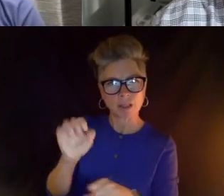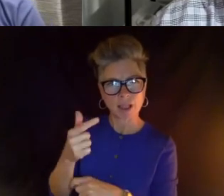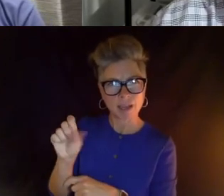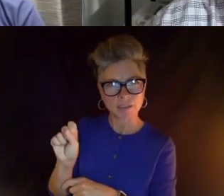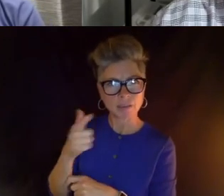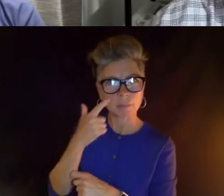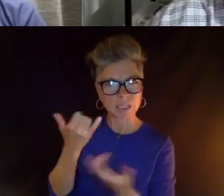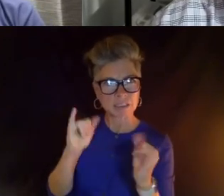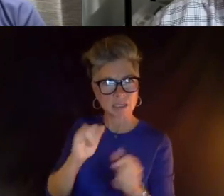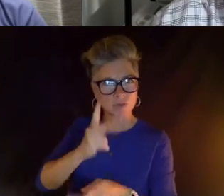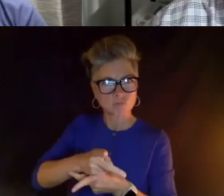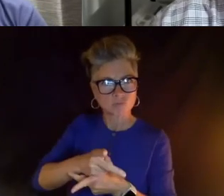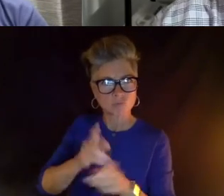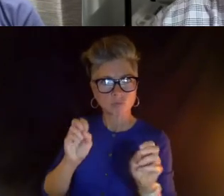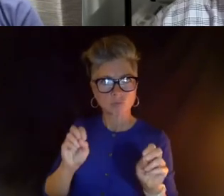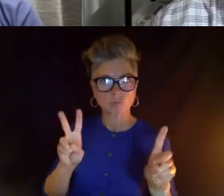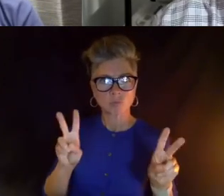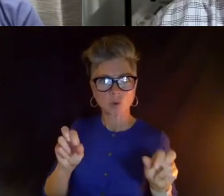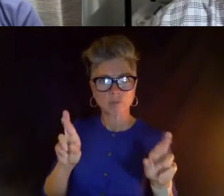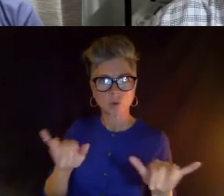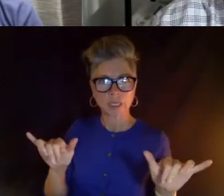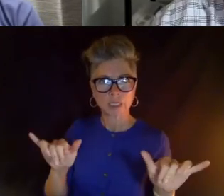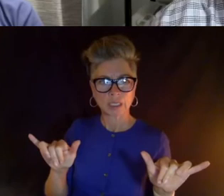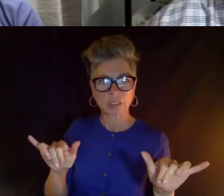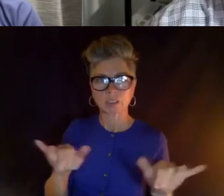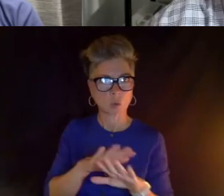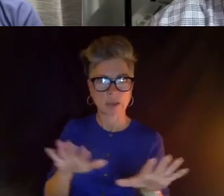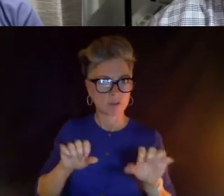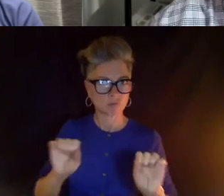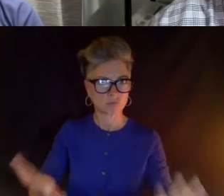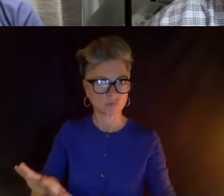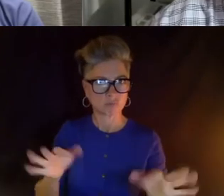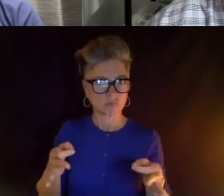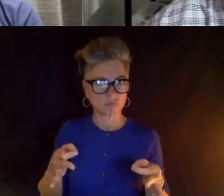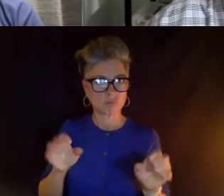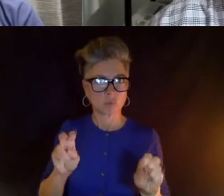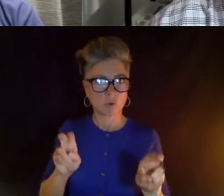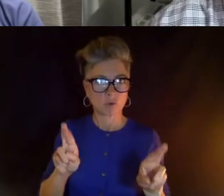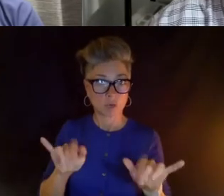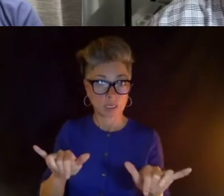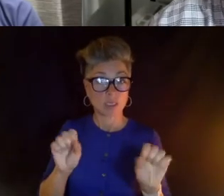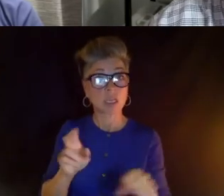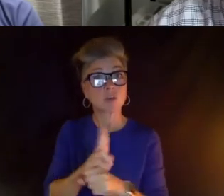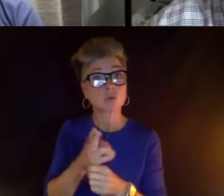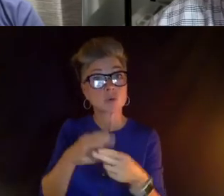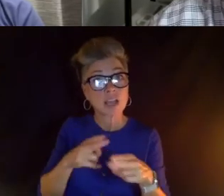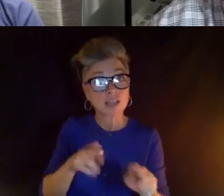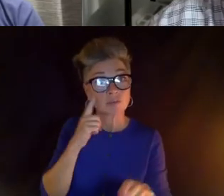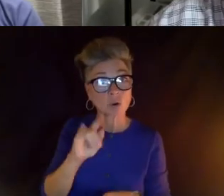So that's assuming that there's no ovariectomy, like could you use your eggs for IVF, if you know about that? That's a great question